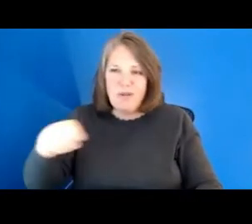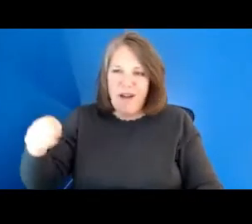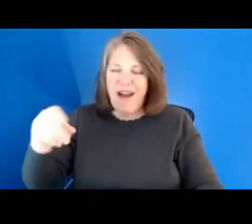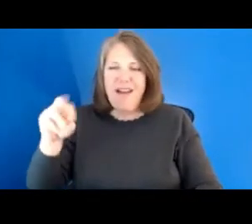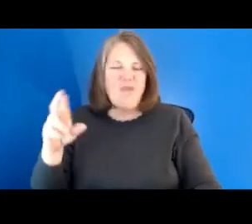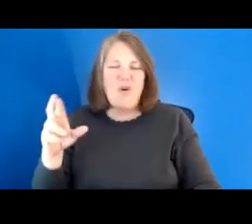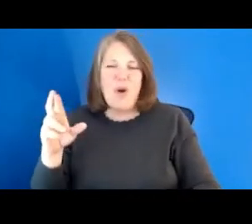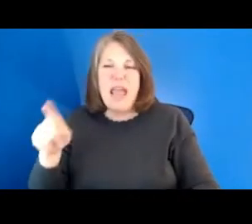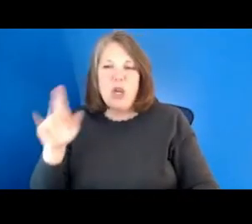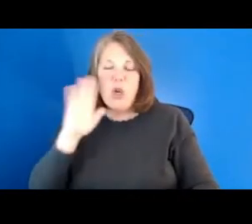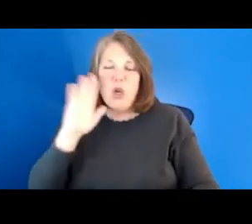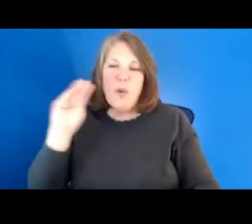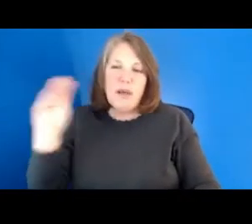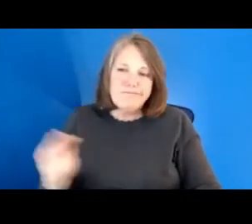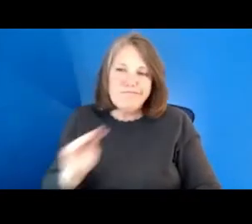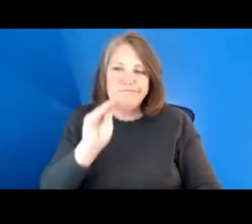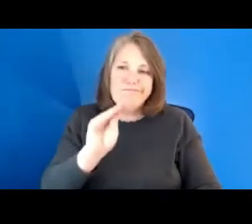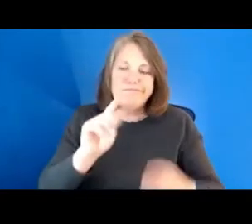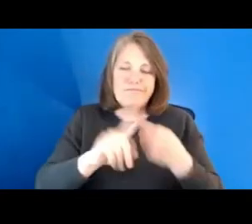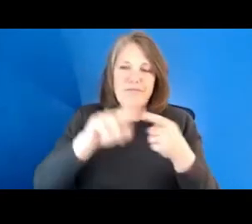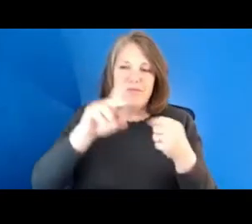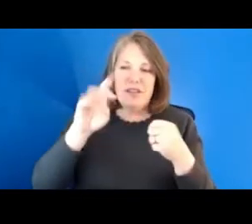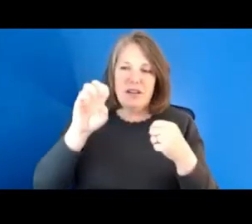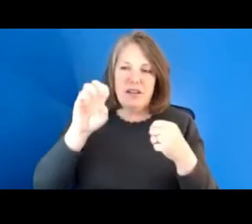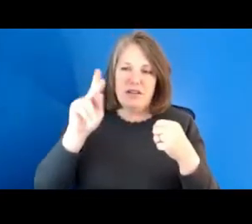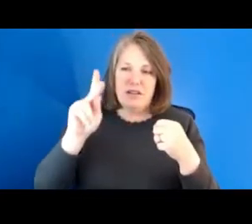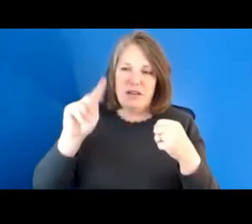your desktop. 17:21:13 Similarly, if you are doing -- and